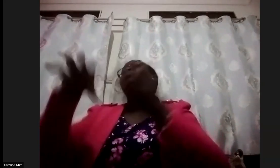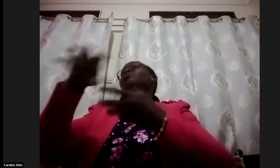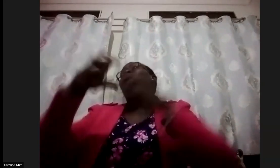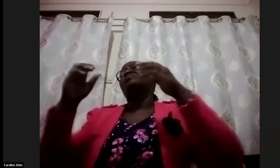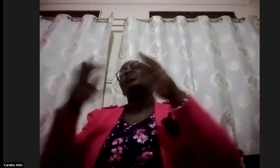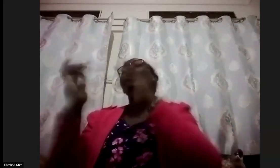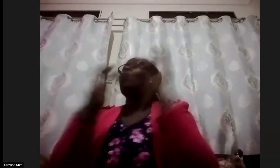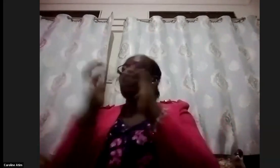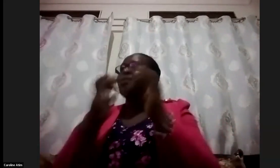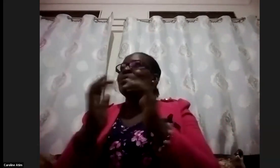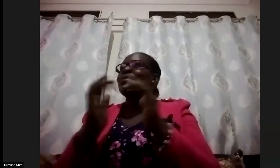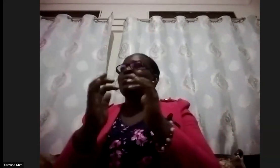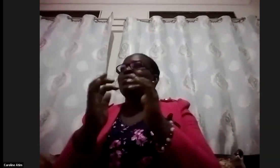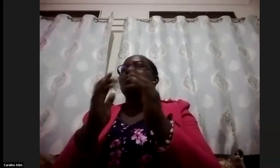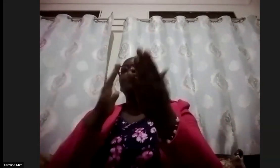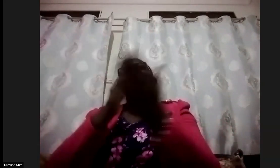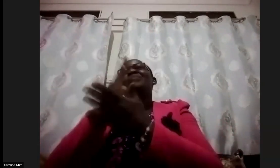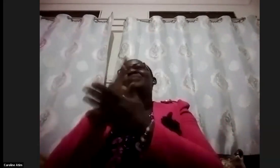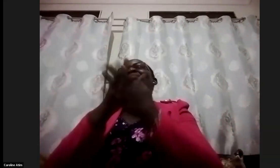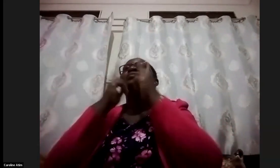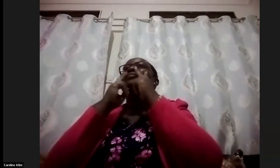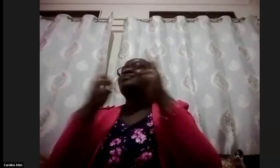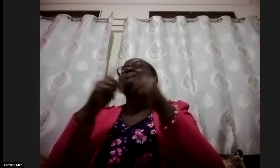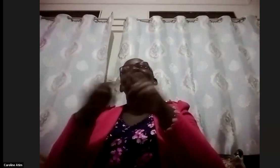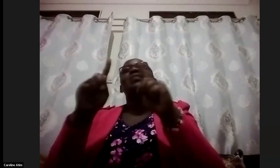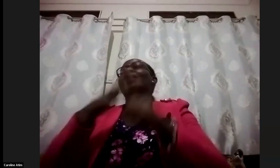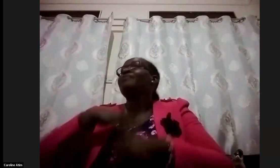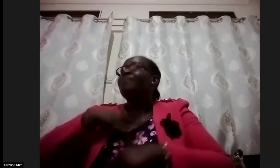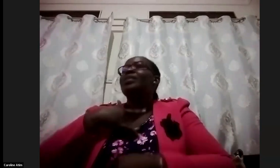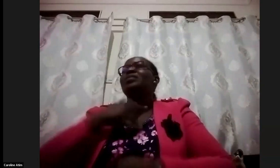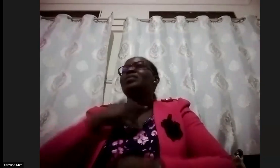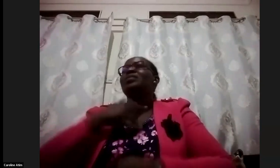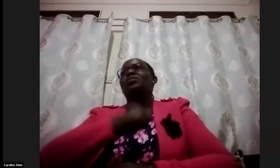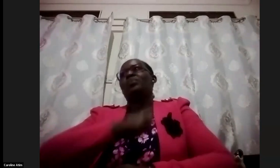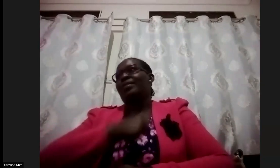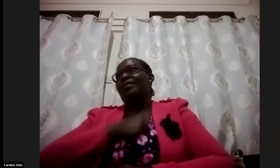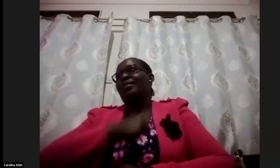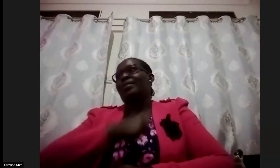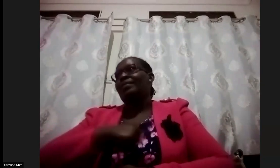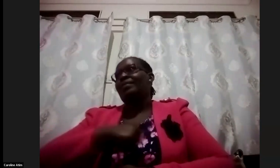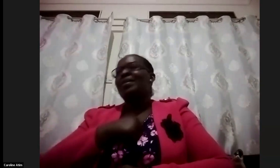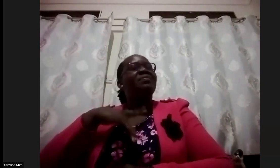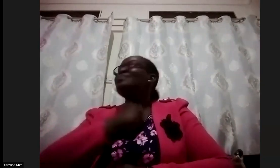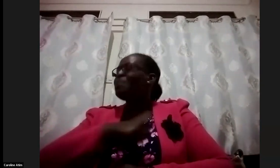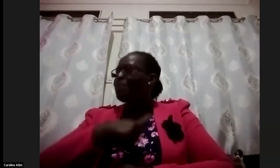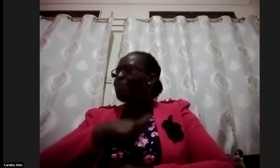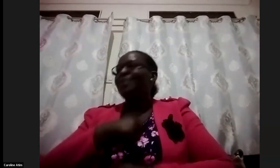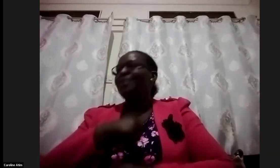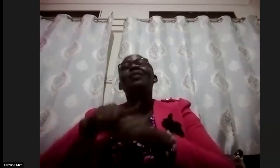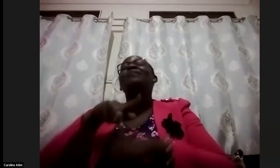conflict. It is true I feel so bad, I feel so